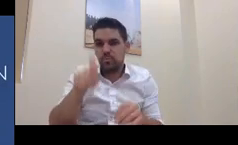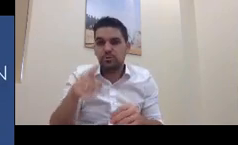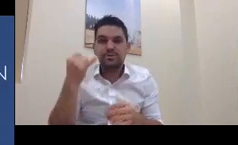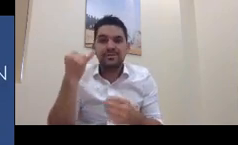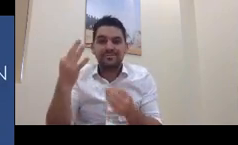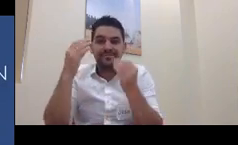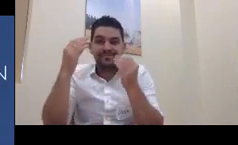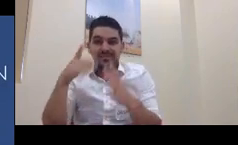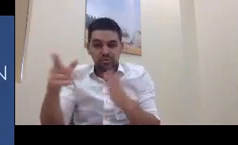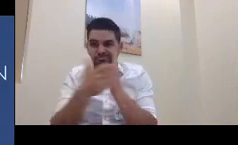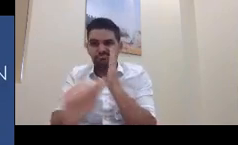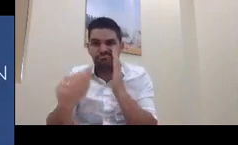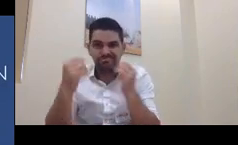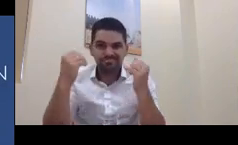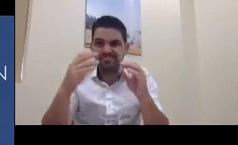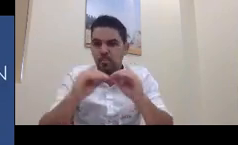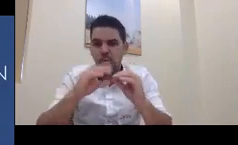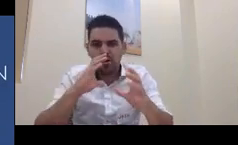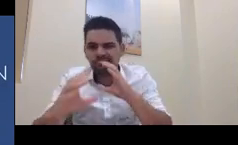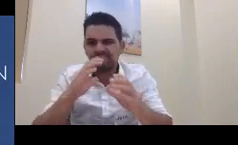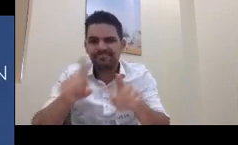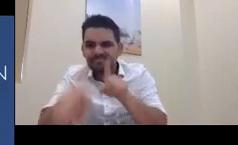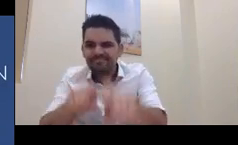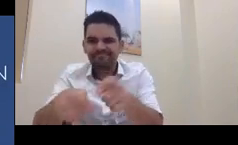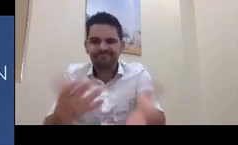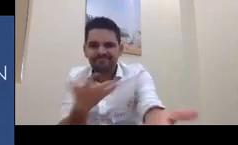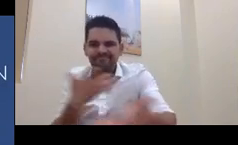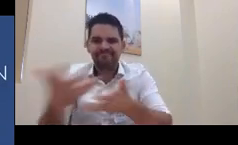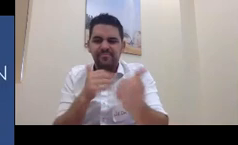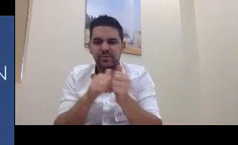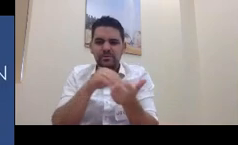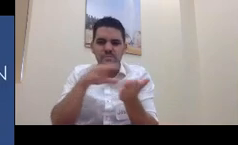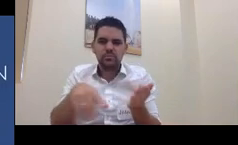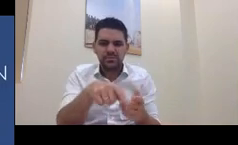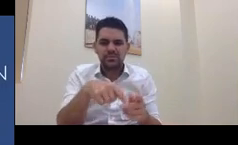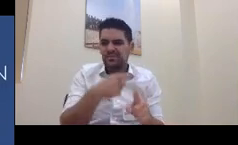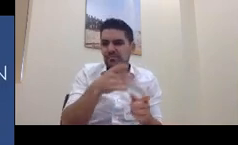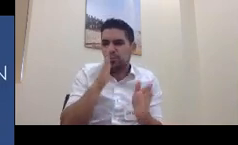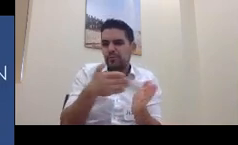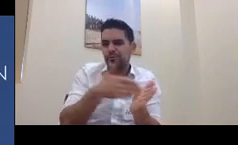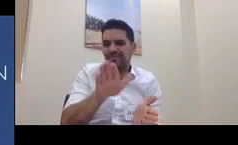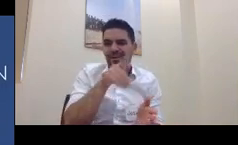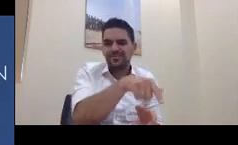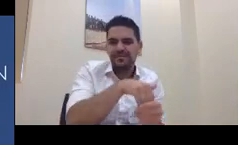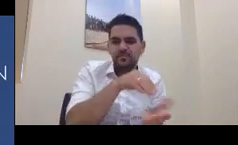That is an essential question. If teachers are proficient in sign language and are able to communicate, ask questions and engage with the students